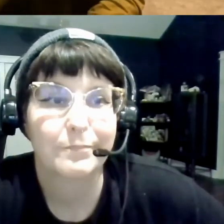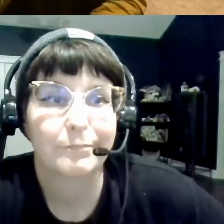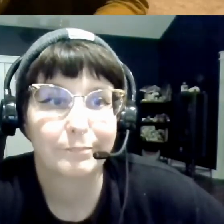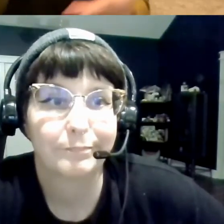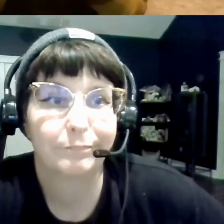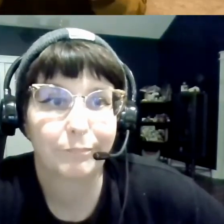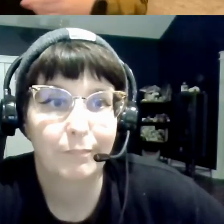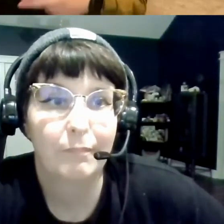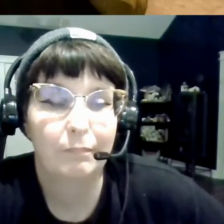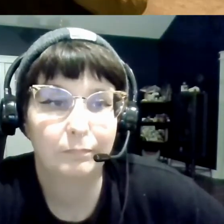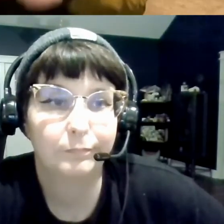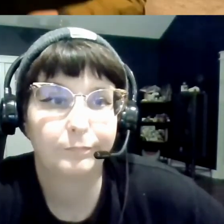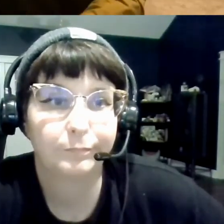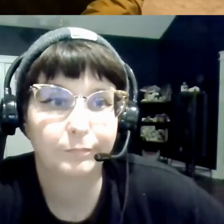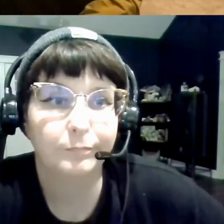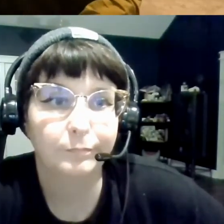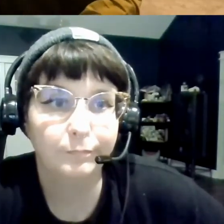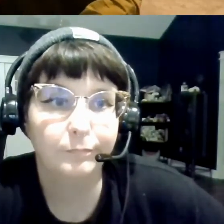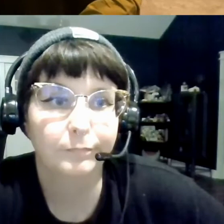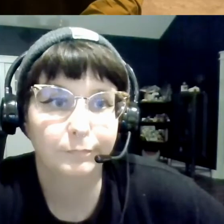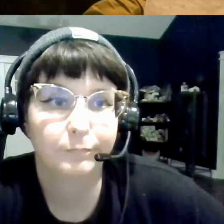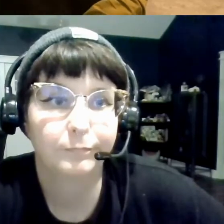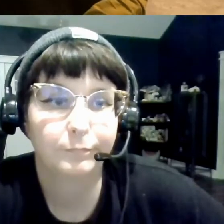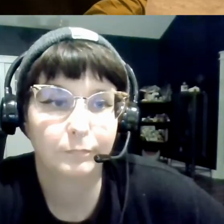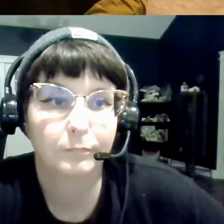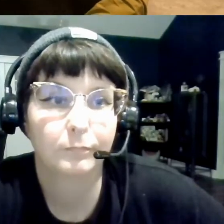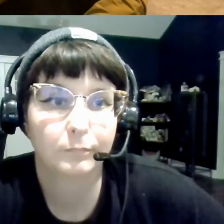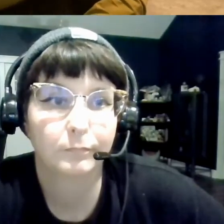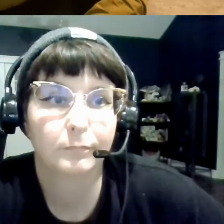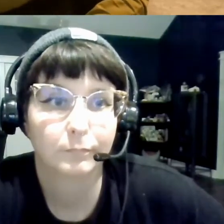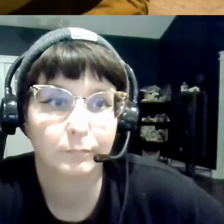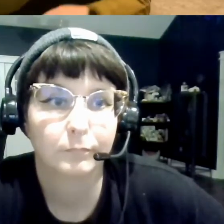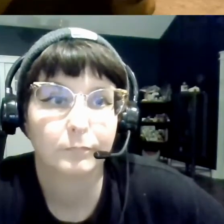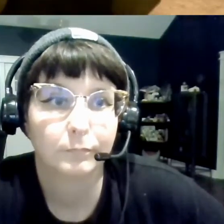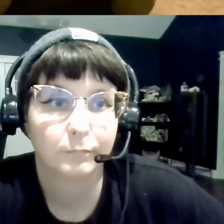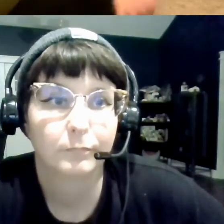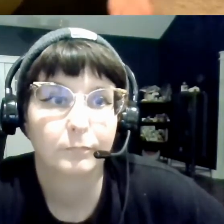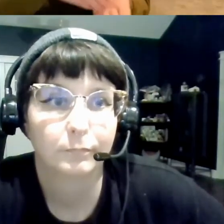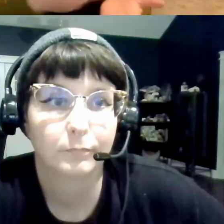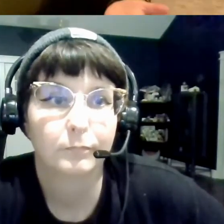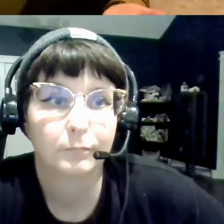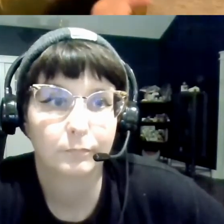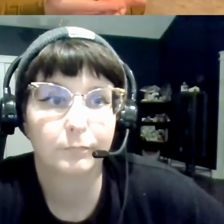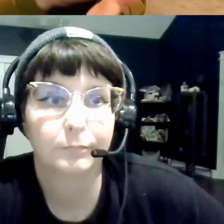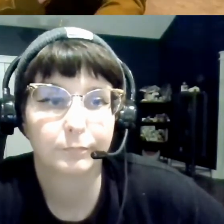and community federally-qualified healthcare centers, like FQHCs are really good places to look too.